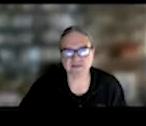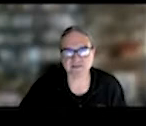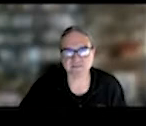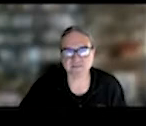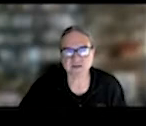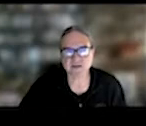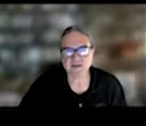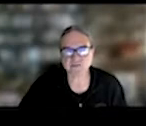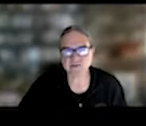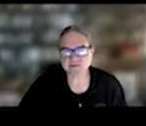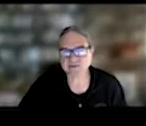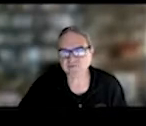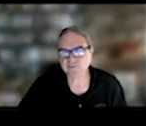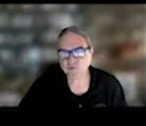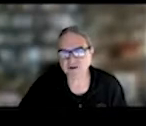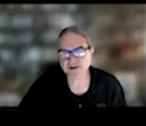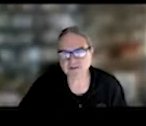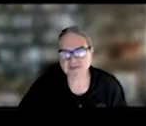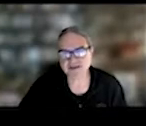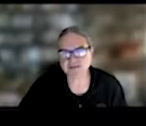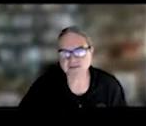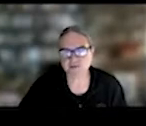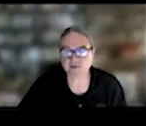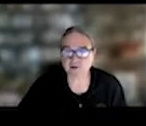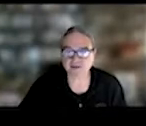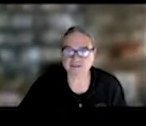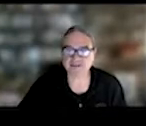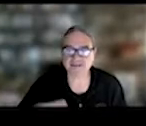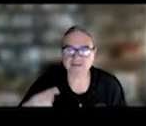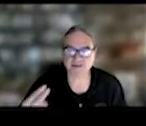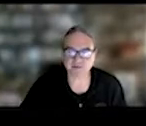system. So we looked at self-reported health status including chronic disease and other